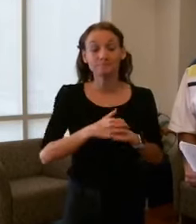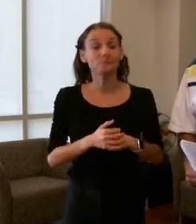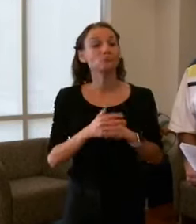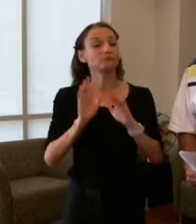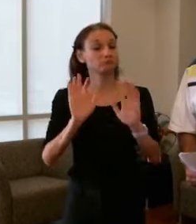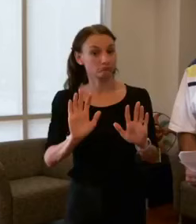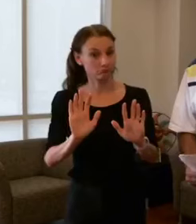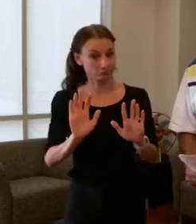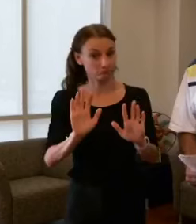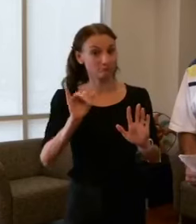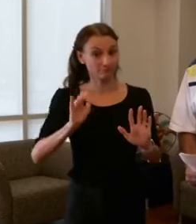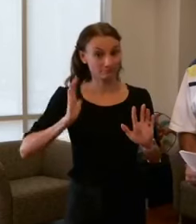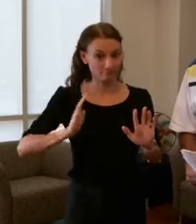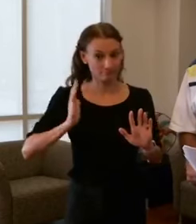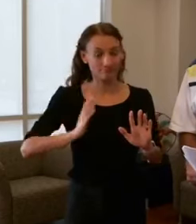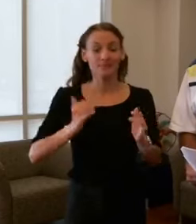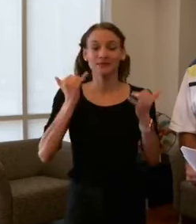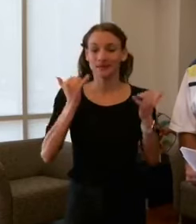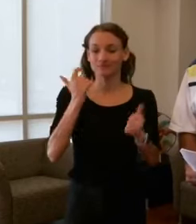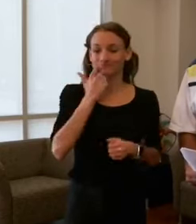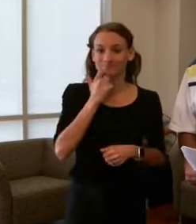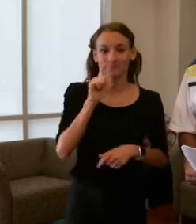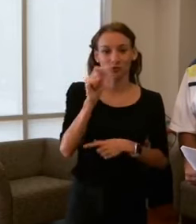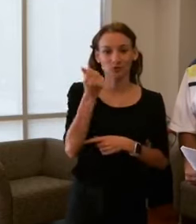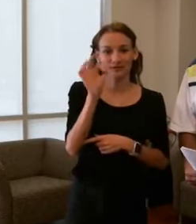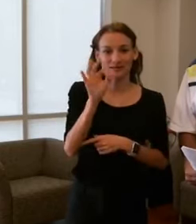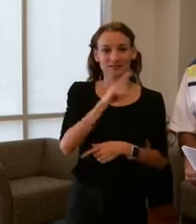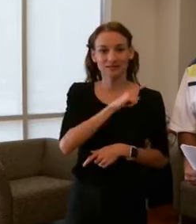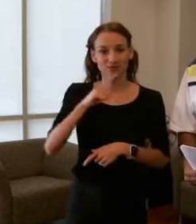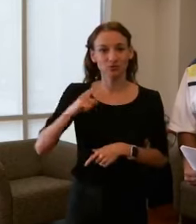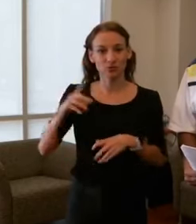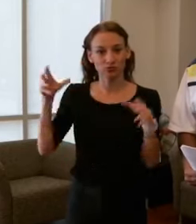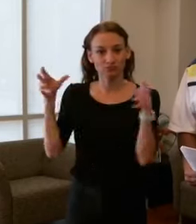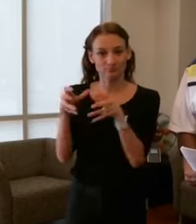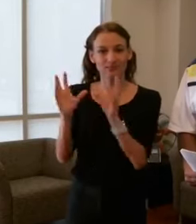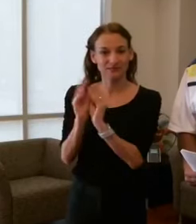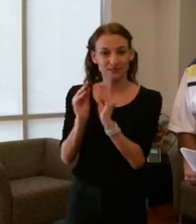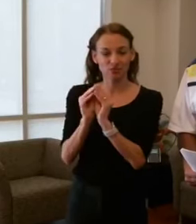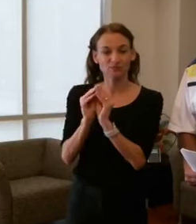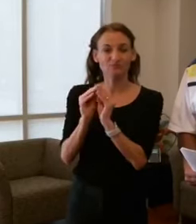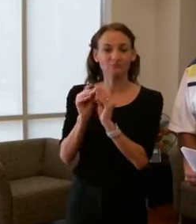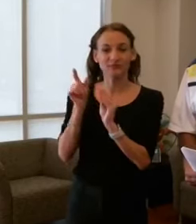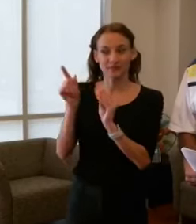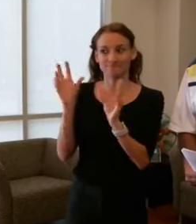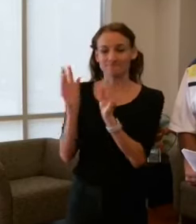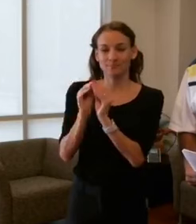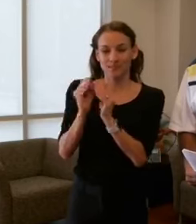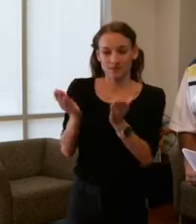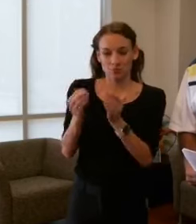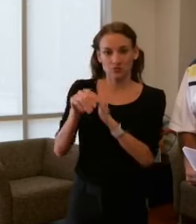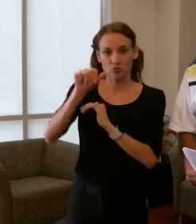Well, in the 2019 legislative session, which met in Austin earlier this year,